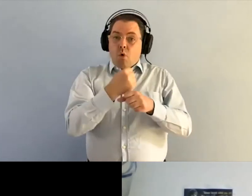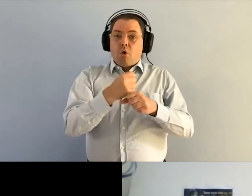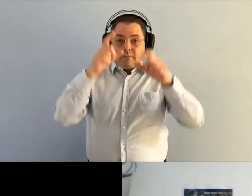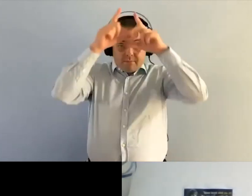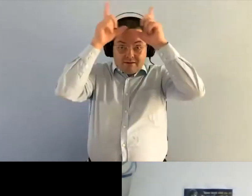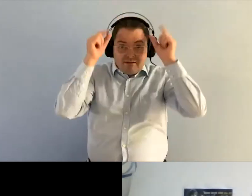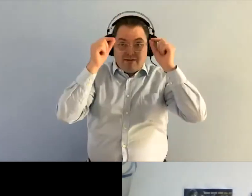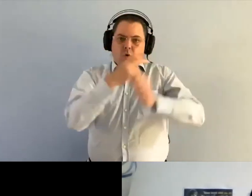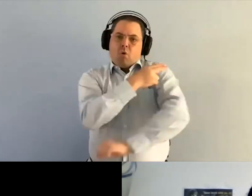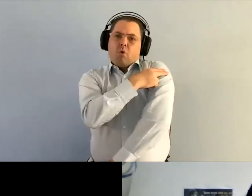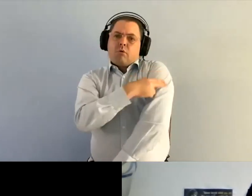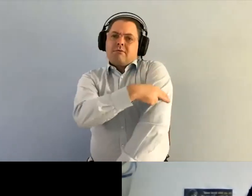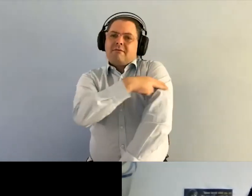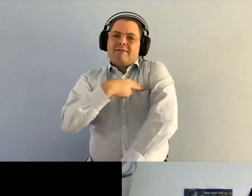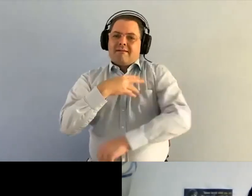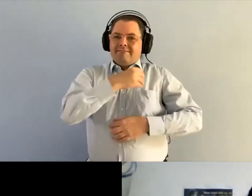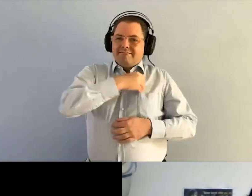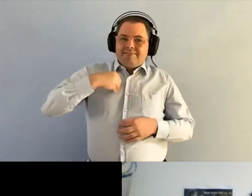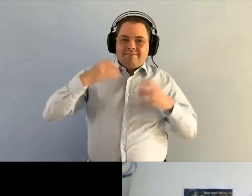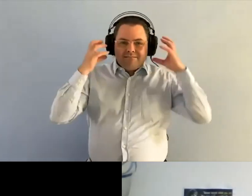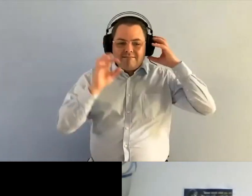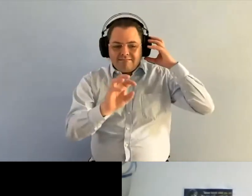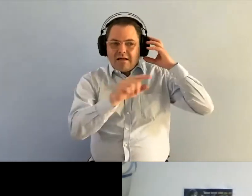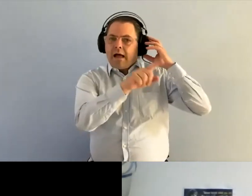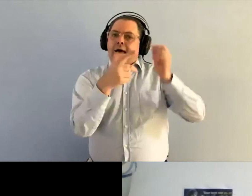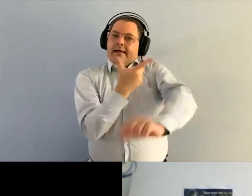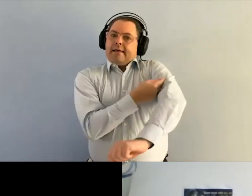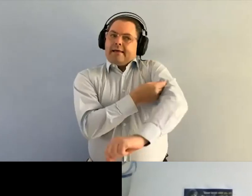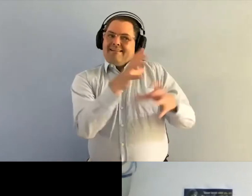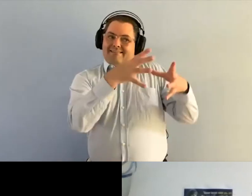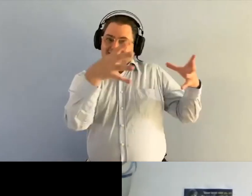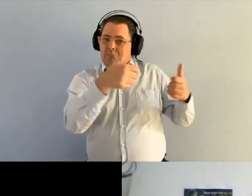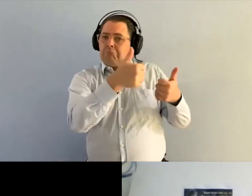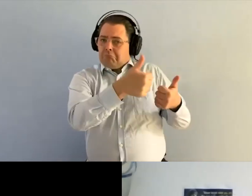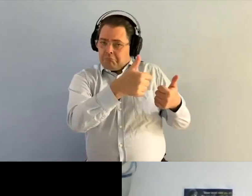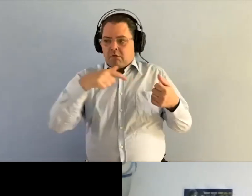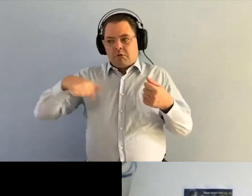the disabled or people with disabilities, particularly for those